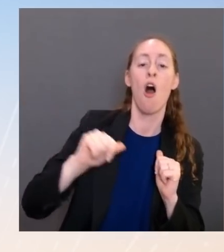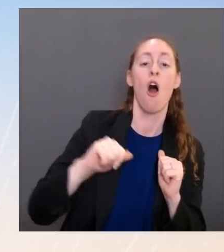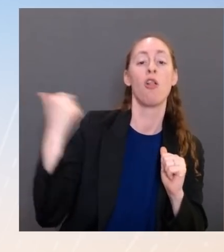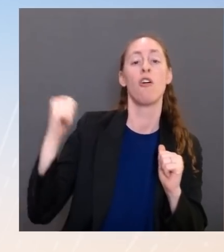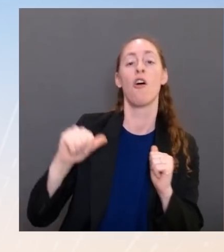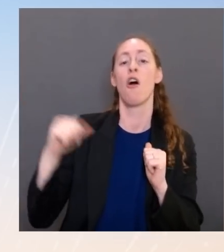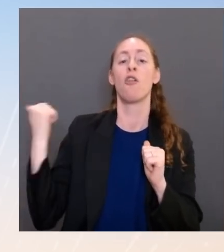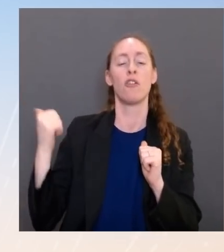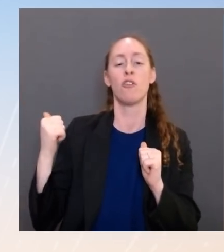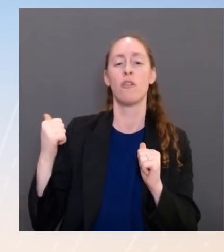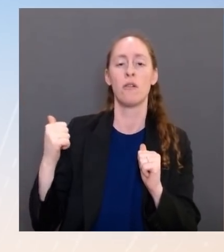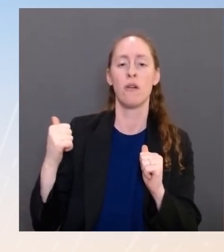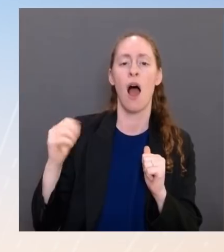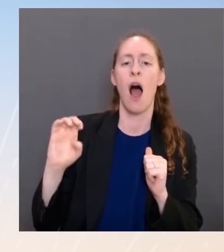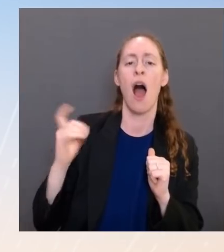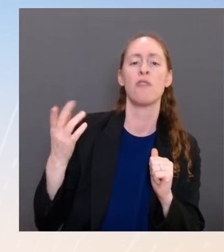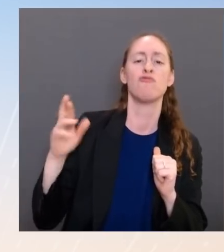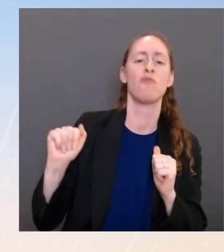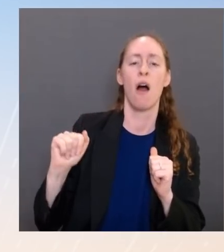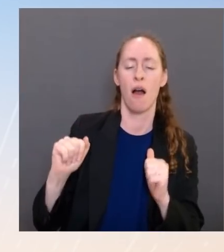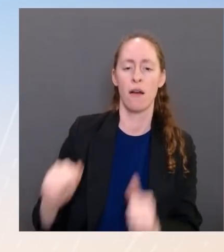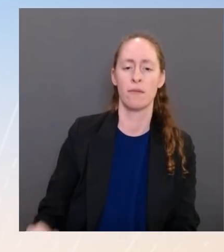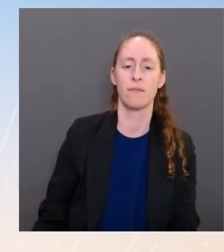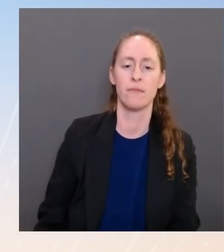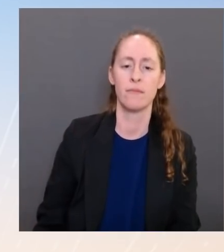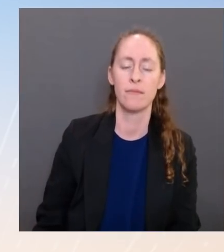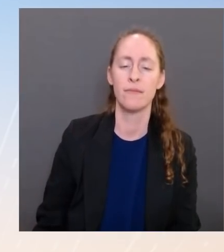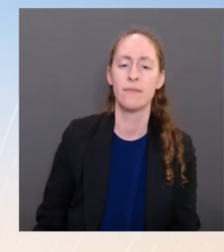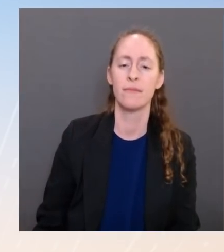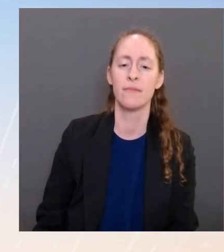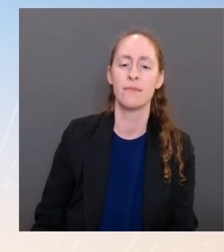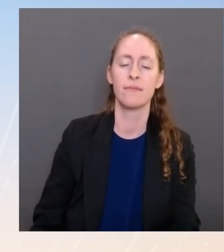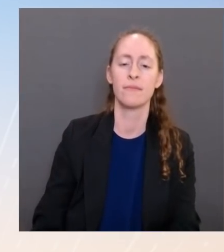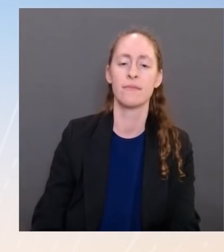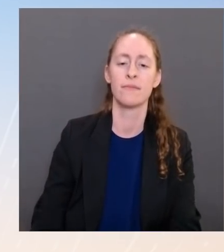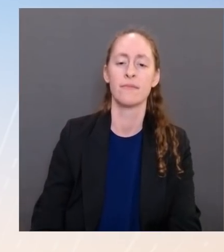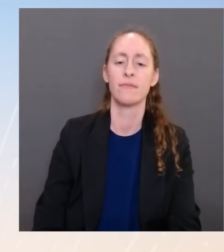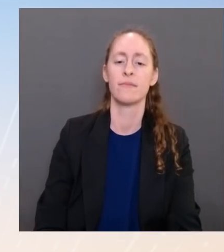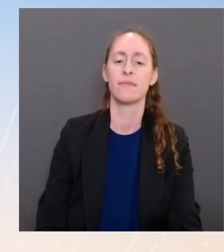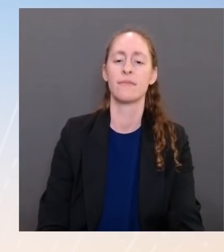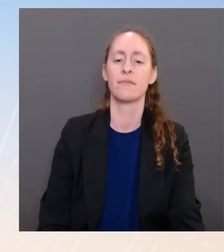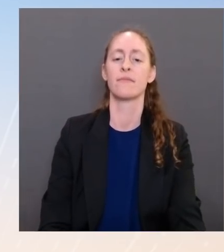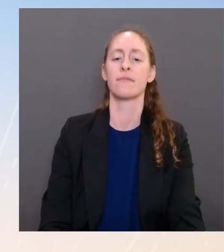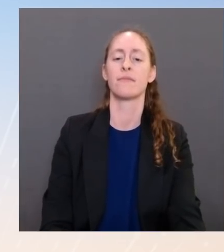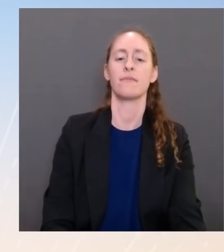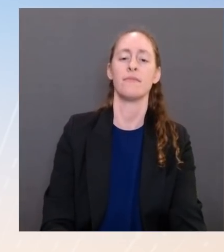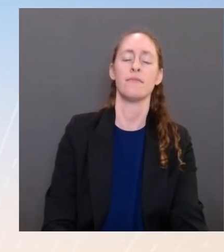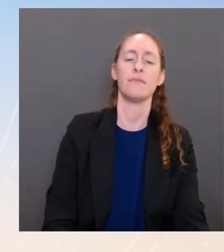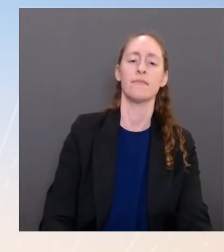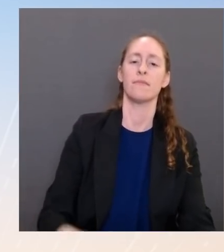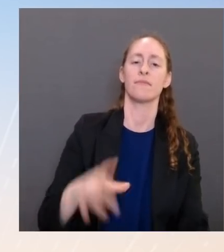should be included in there -- in there, Ukraine refugee aid, oligarch sanctions? I'll start with Afghanistan Act.